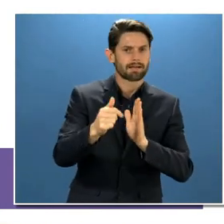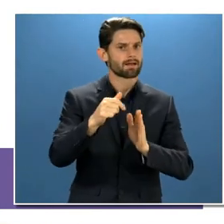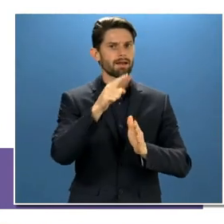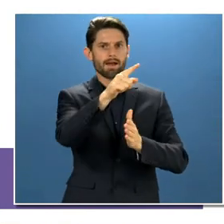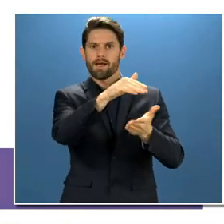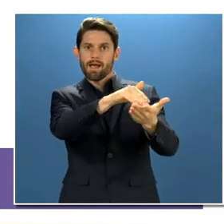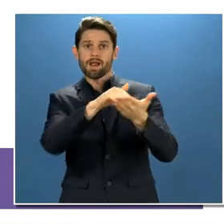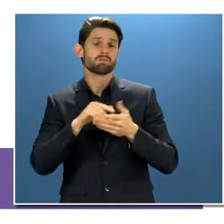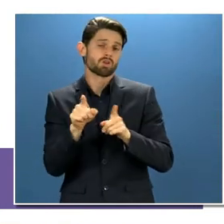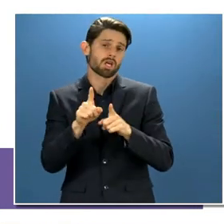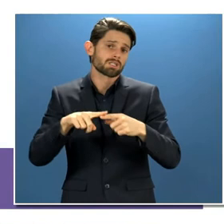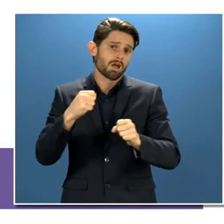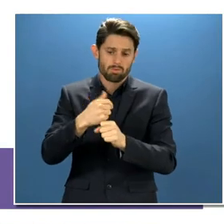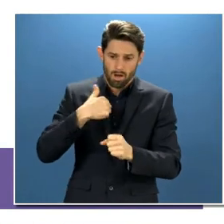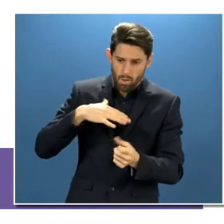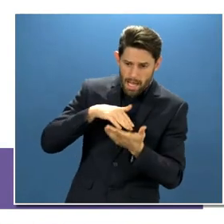their goals and I've done that.